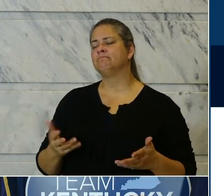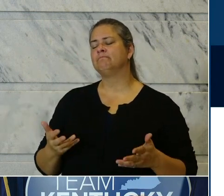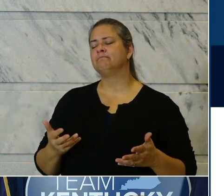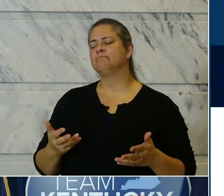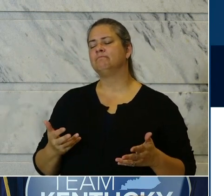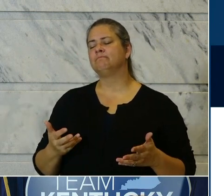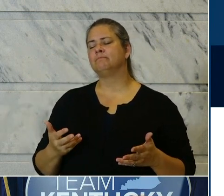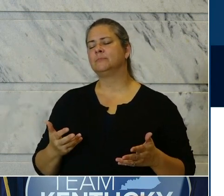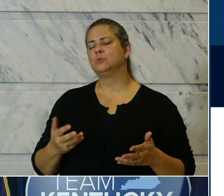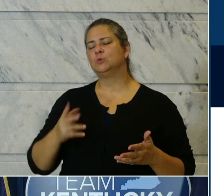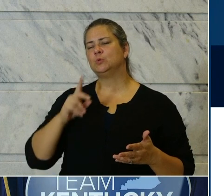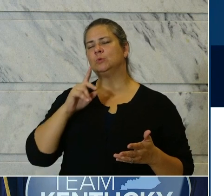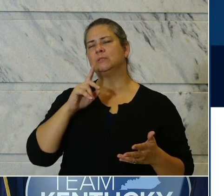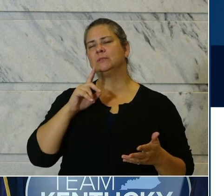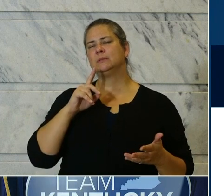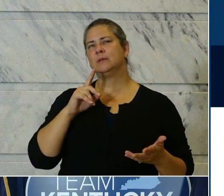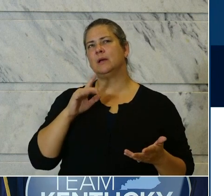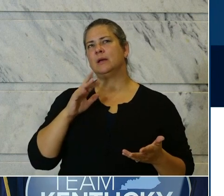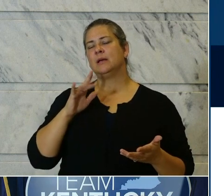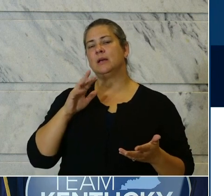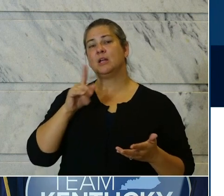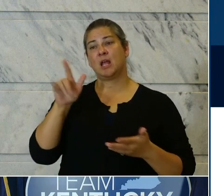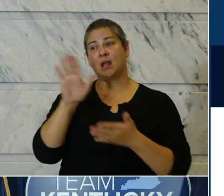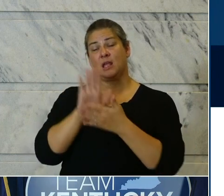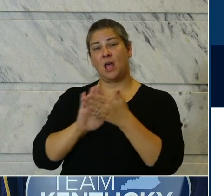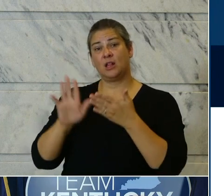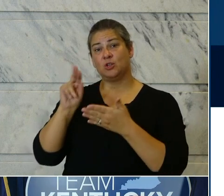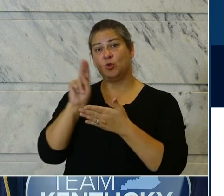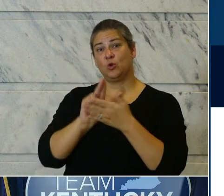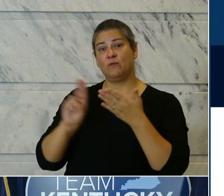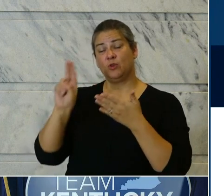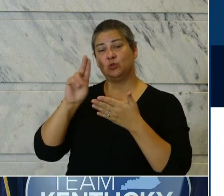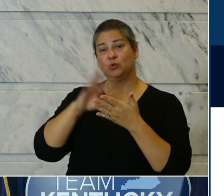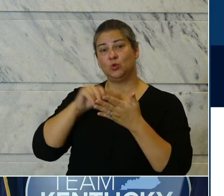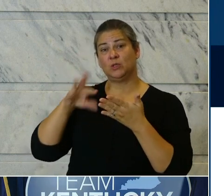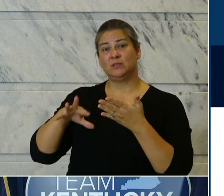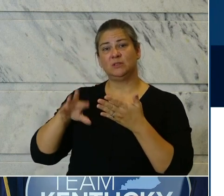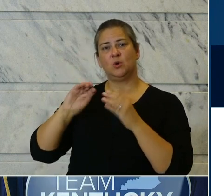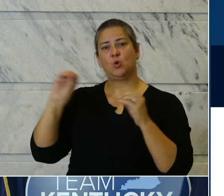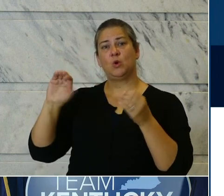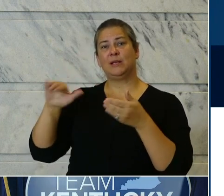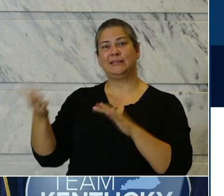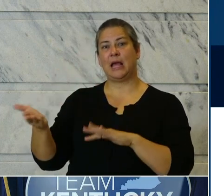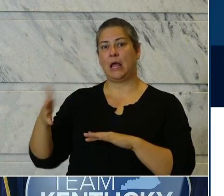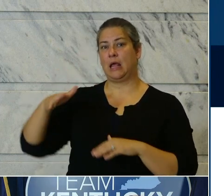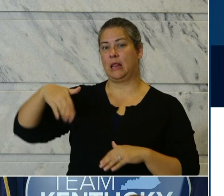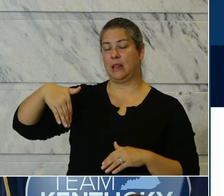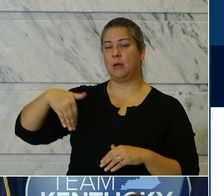AN IDEA WALLACES- HADN'T BEEN DEADLY. TWO COLLEGE AND